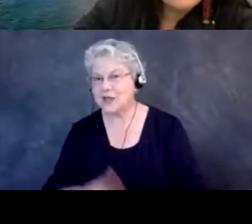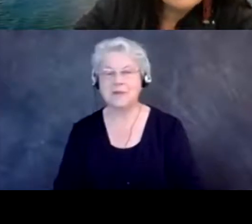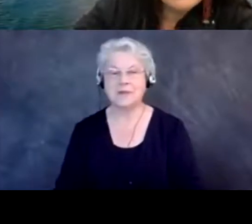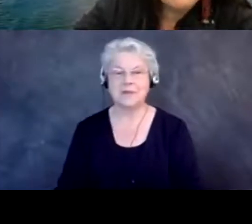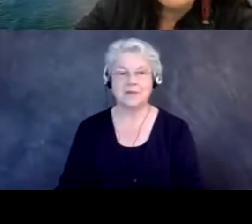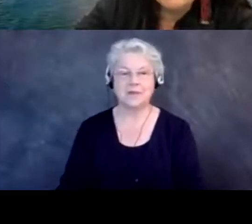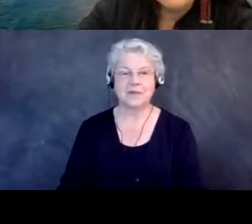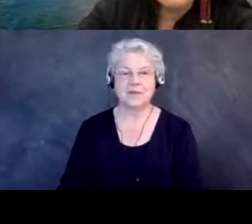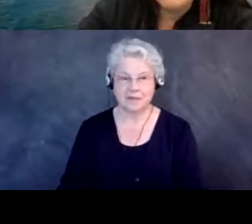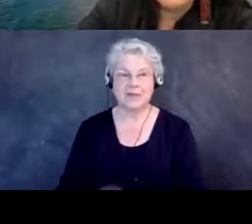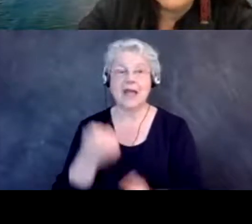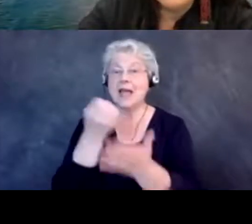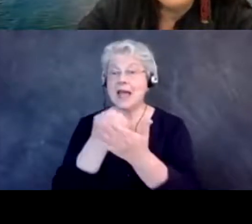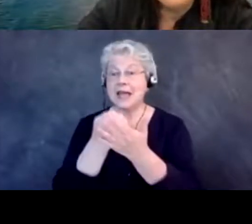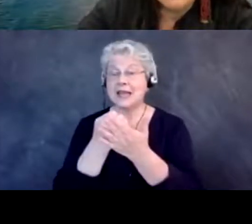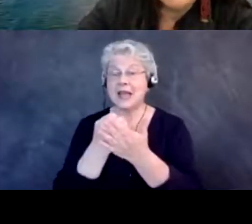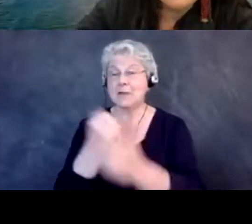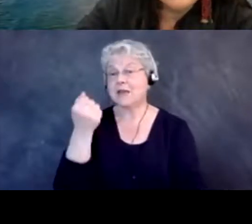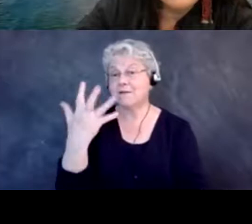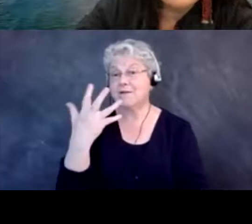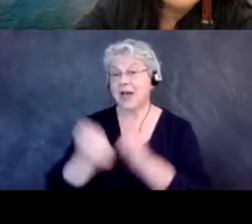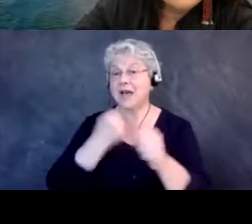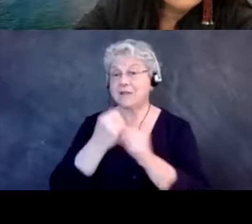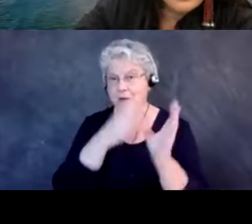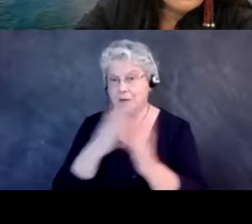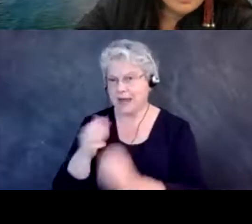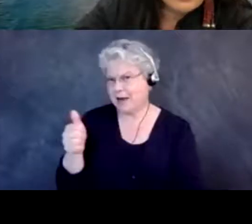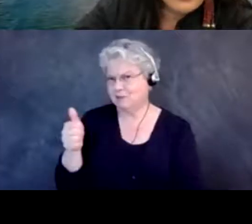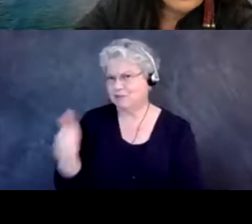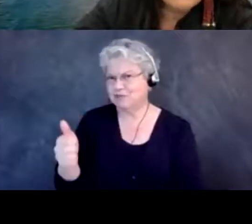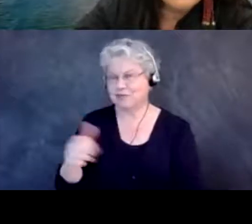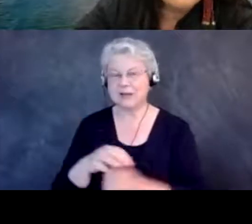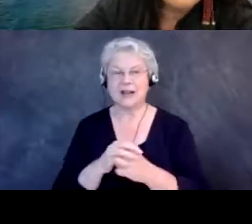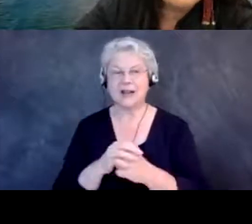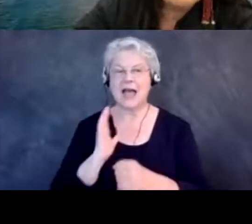Economic development five-year plan, so Tricia has that nailed. I have our five-year plan there from